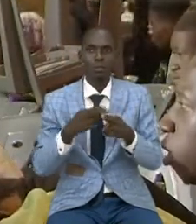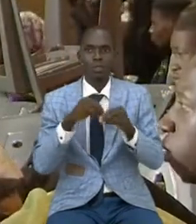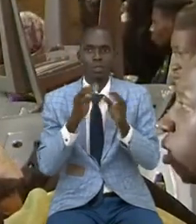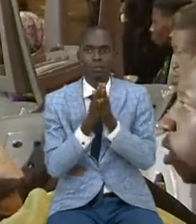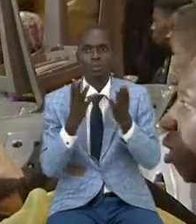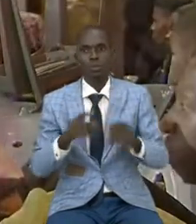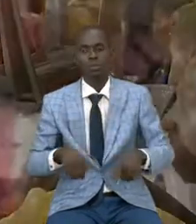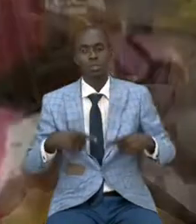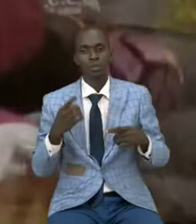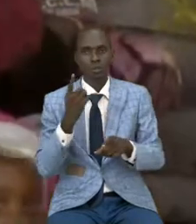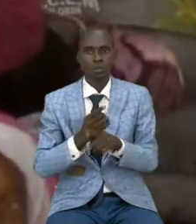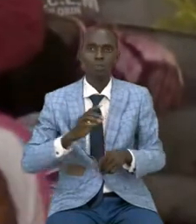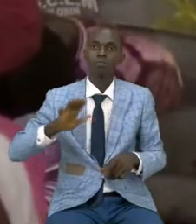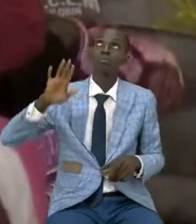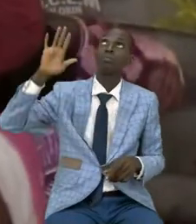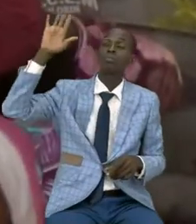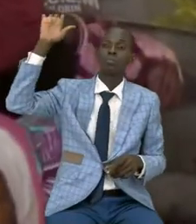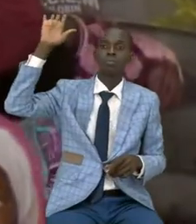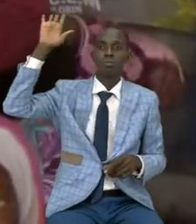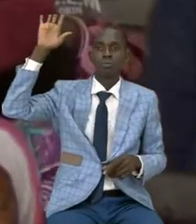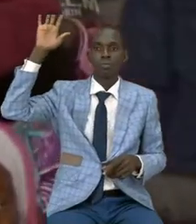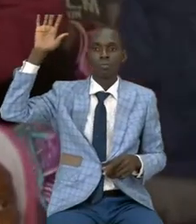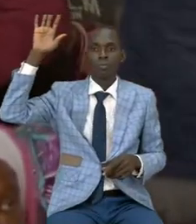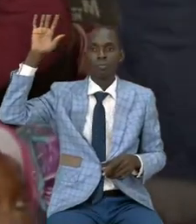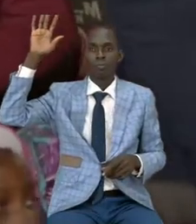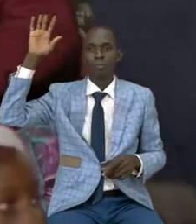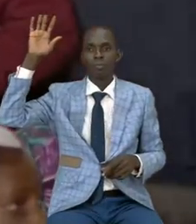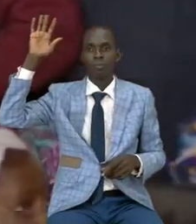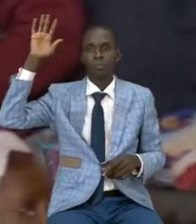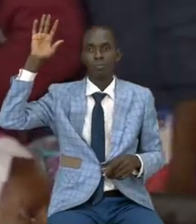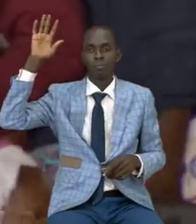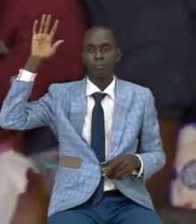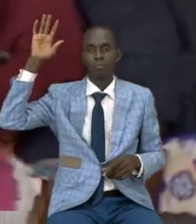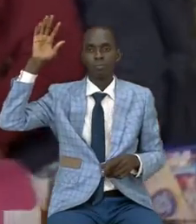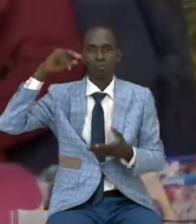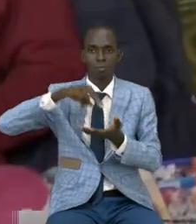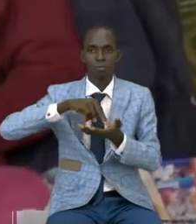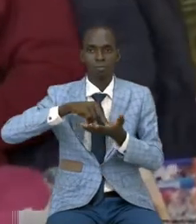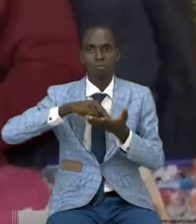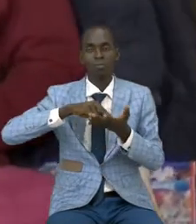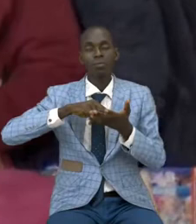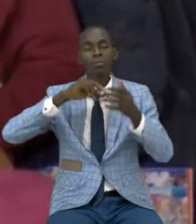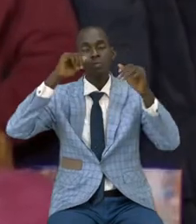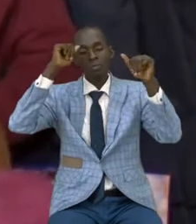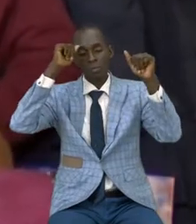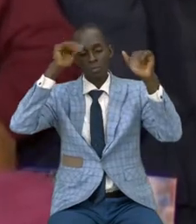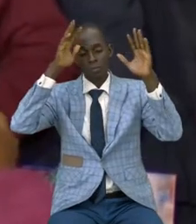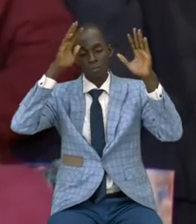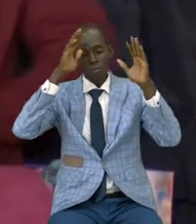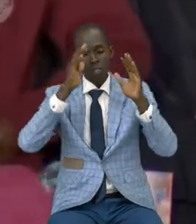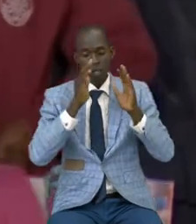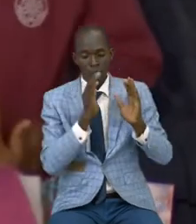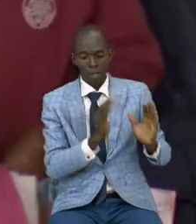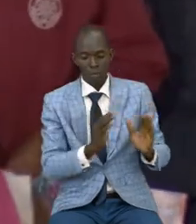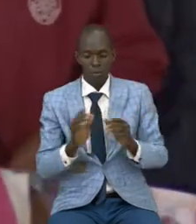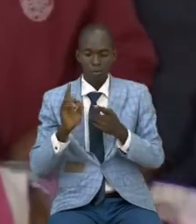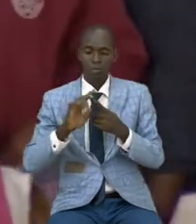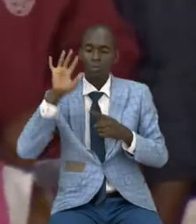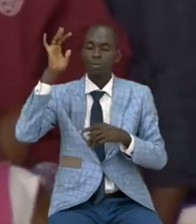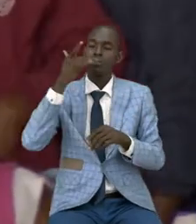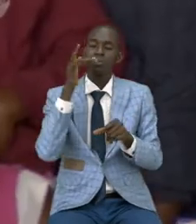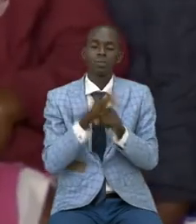that time stand up i'm praying with you now father according to your promise according to your desire